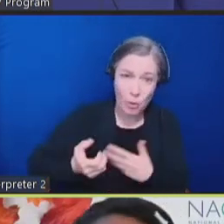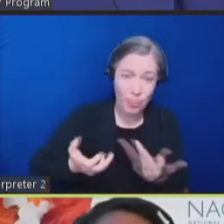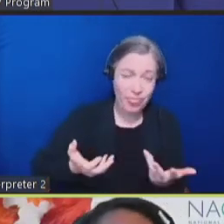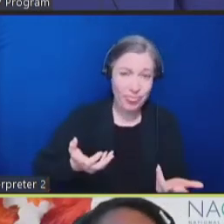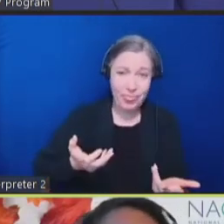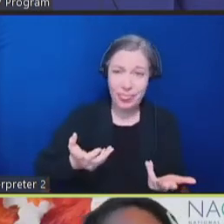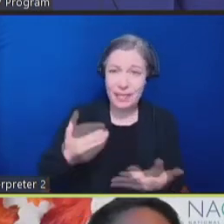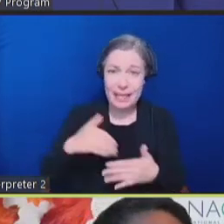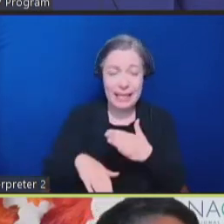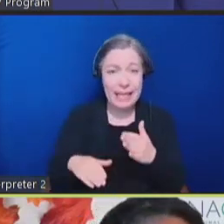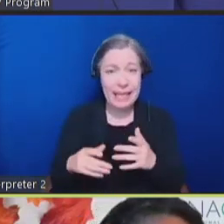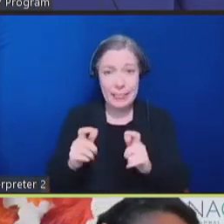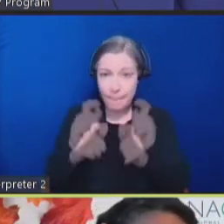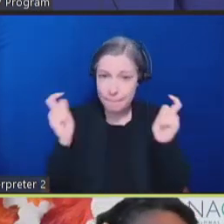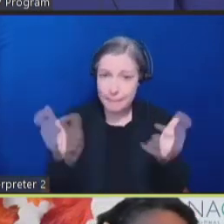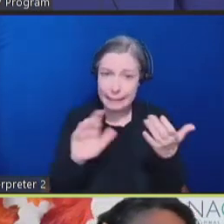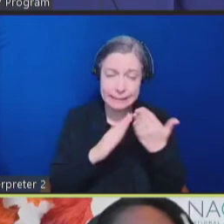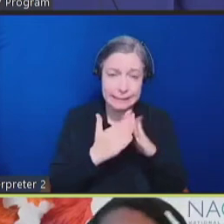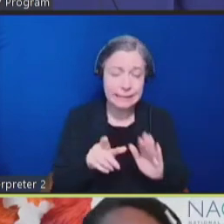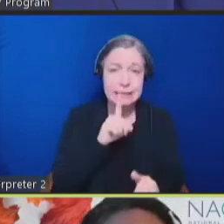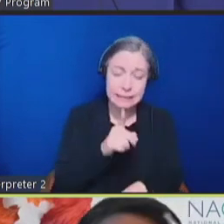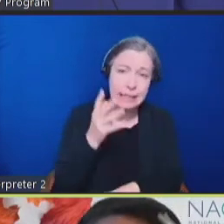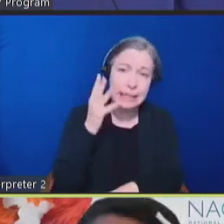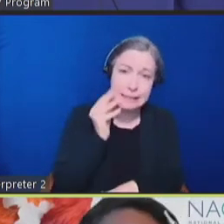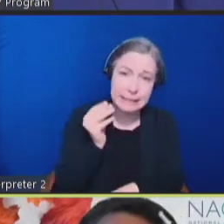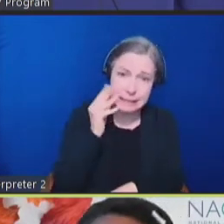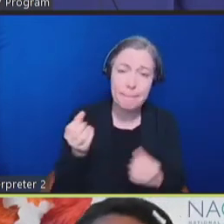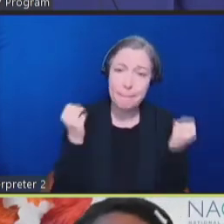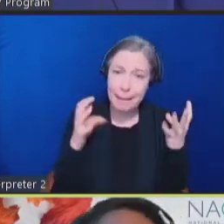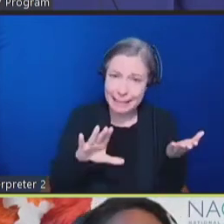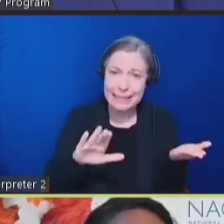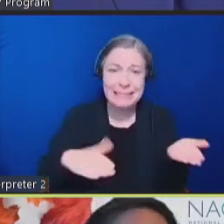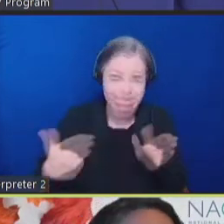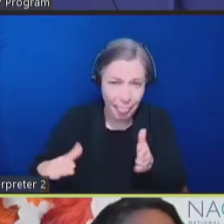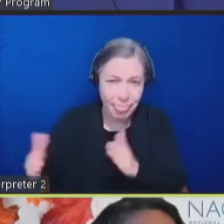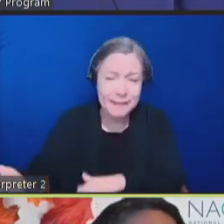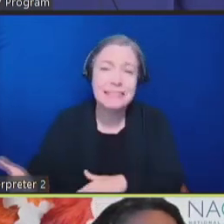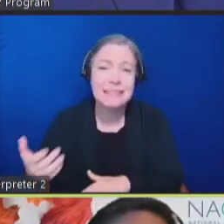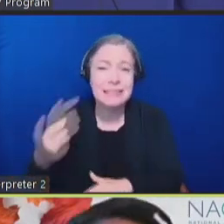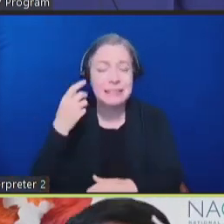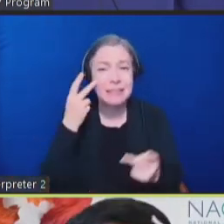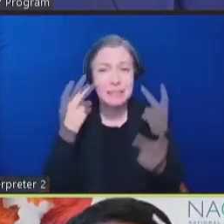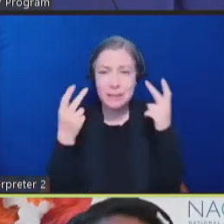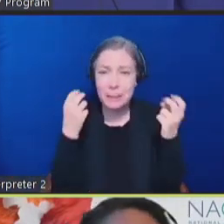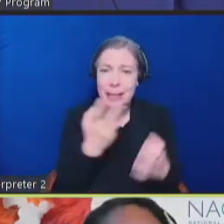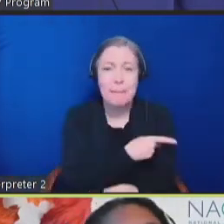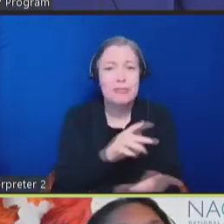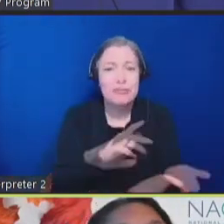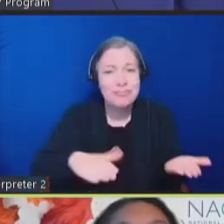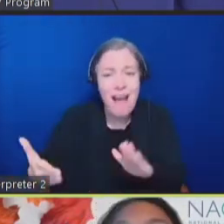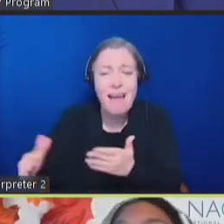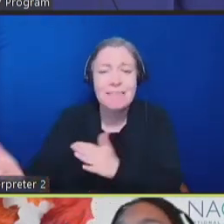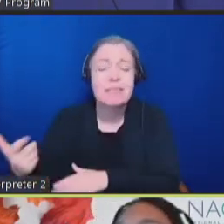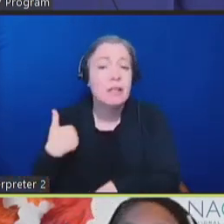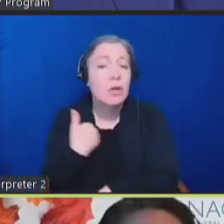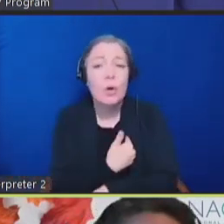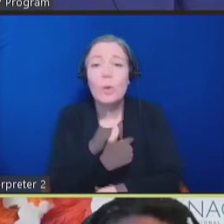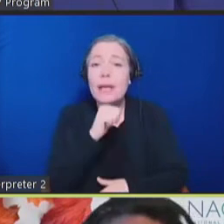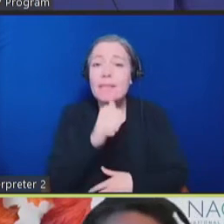cities experienced many deaths of their patients. And I don't think that we have fully processed